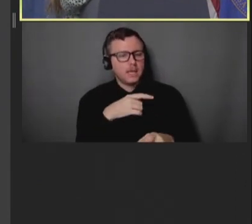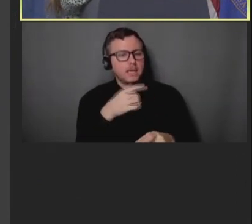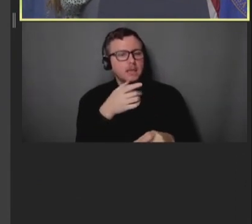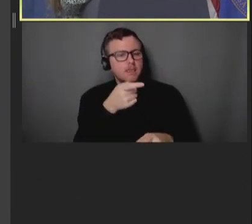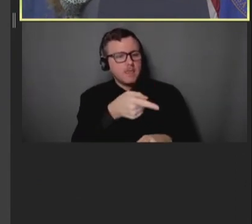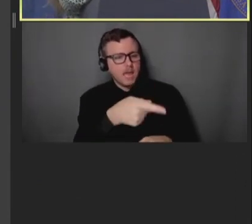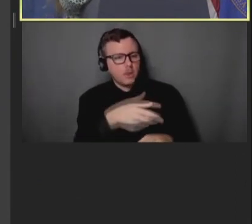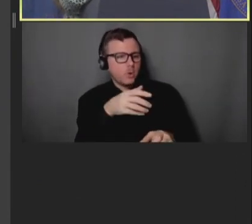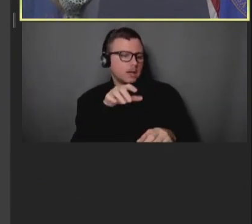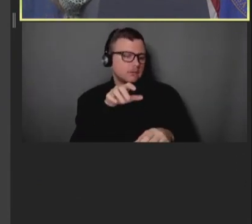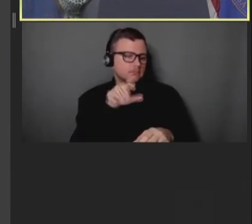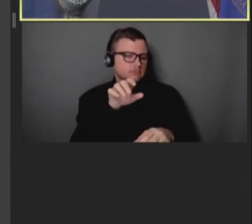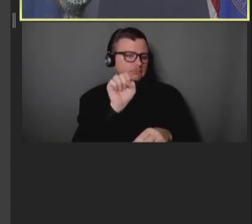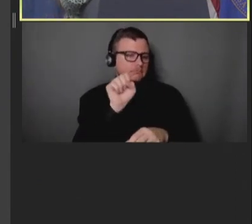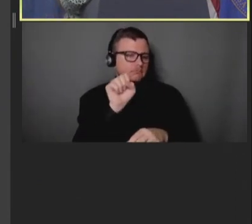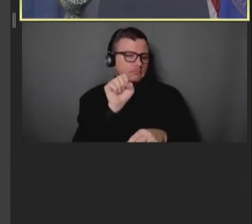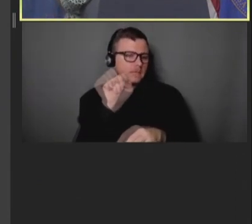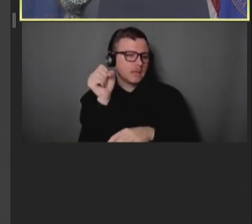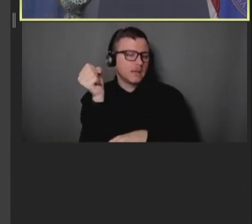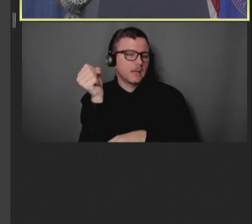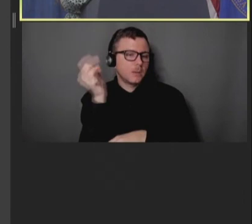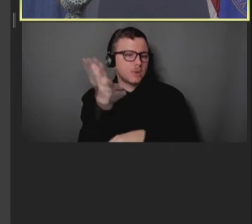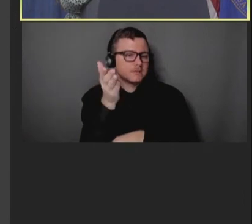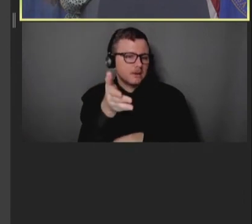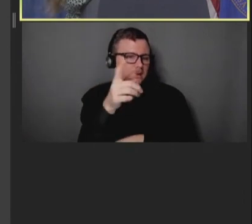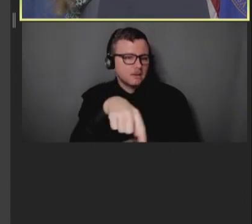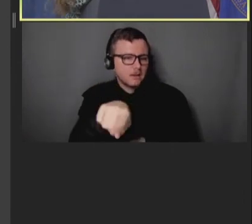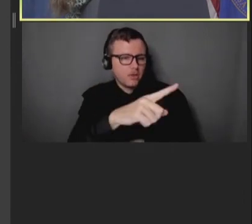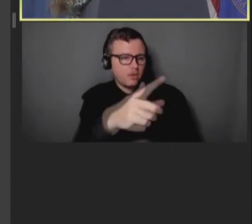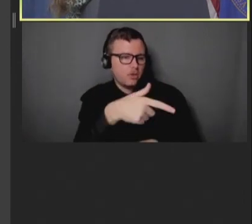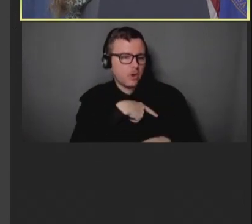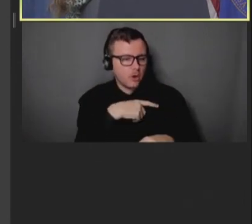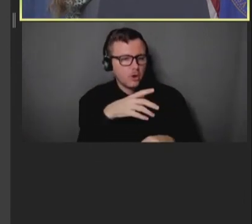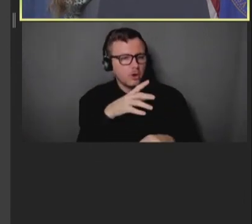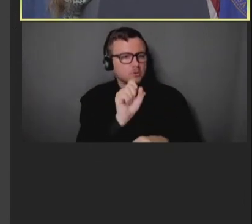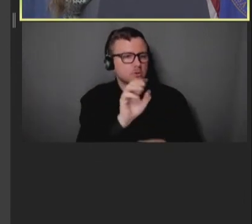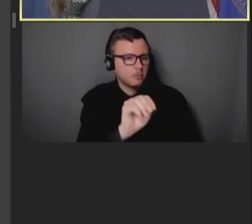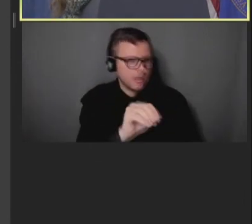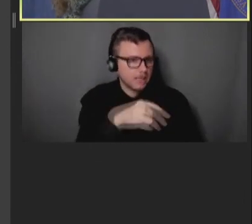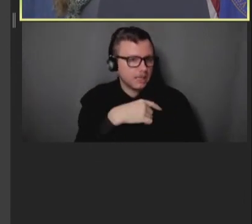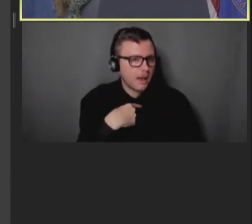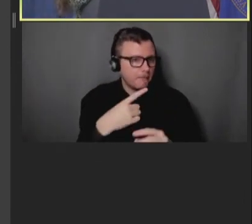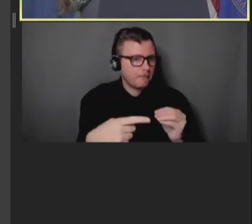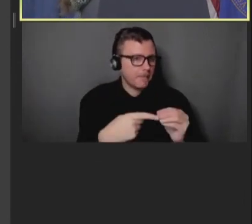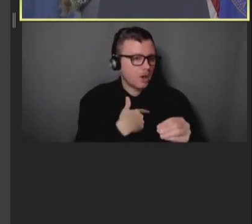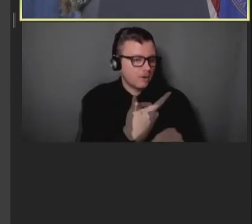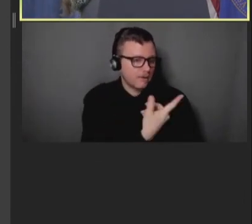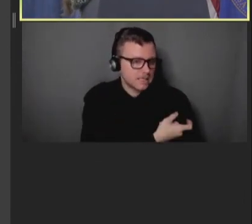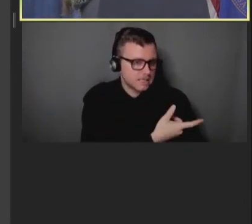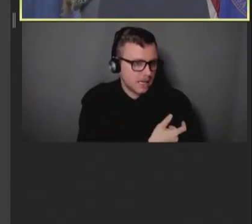At some point, someone wrote a nice article about us. The Washington Post picked it up.